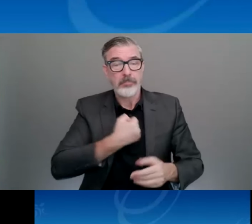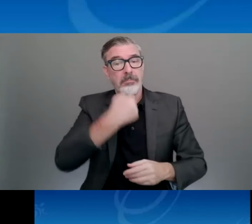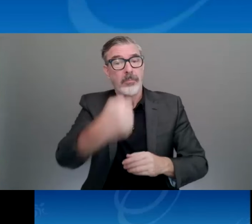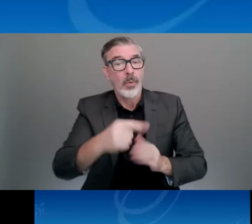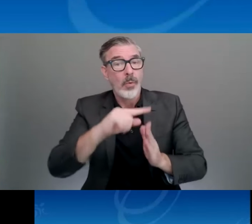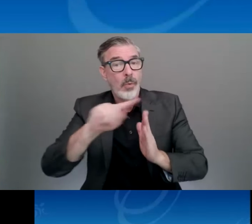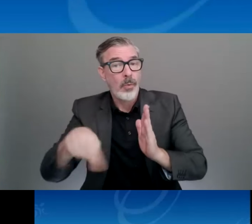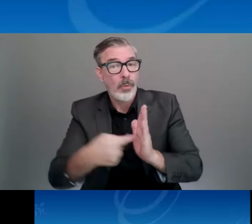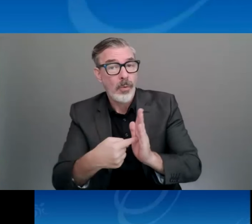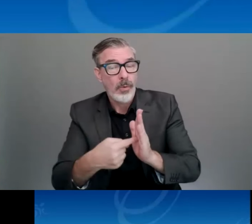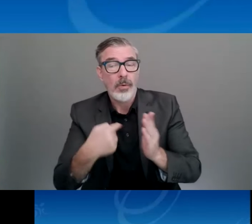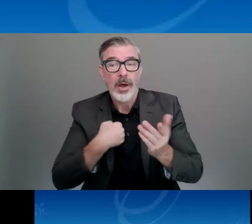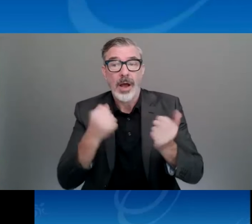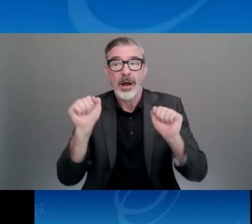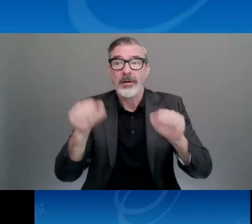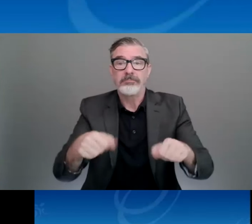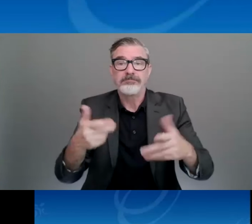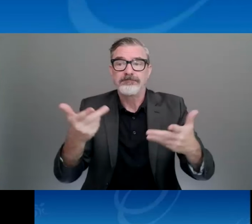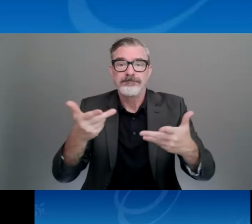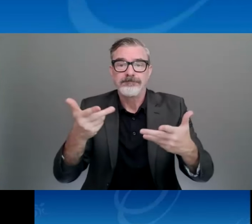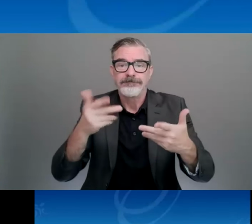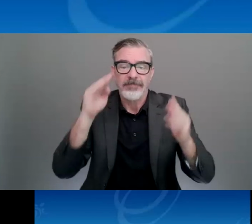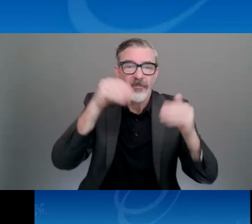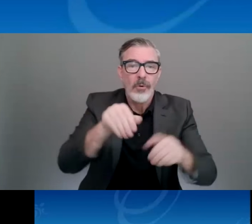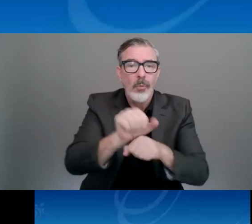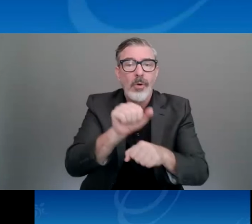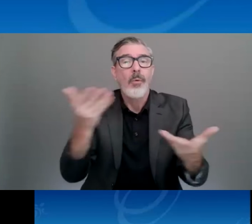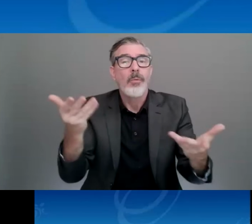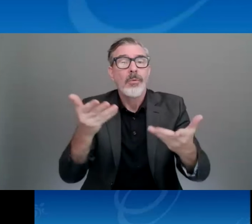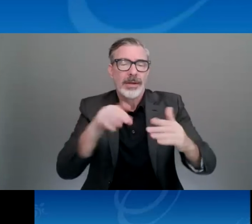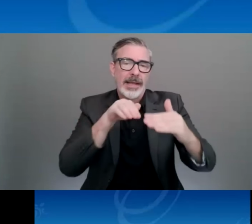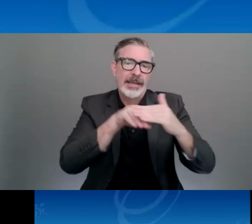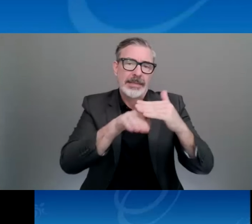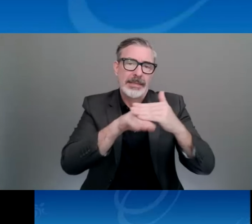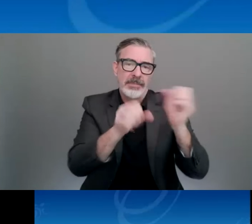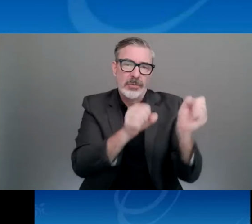I can work on an accessibility strategy in a volunteer role